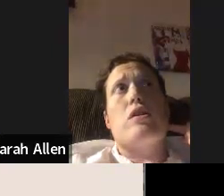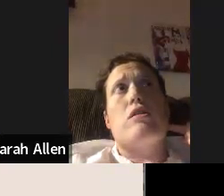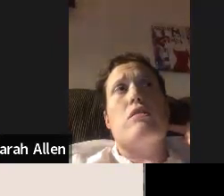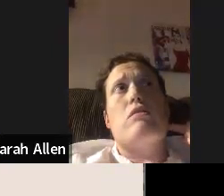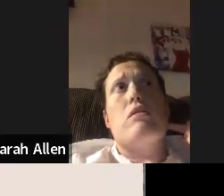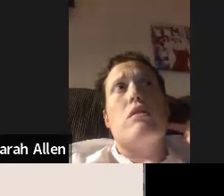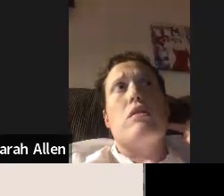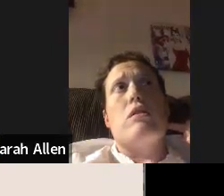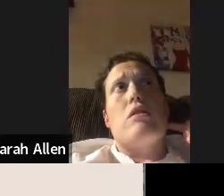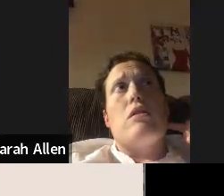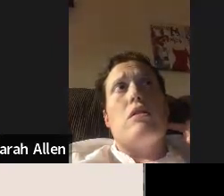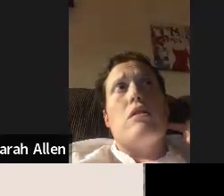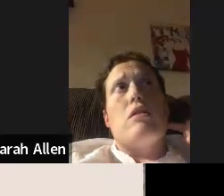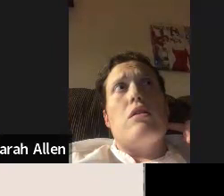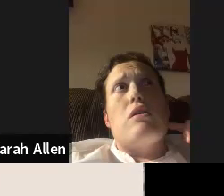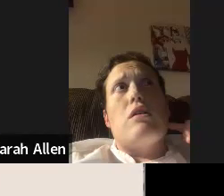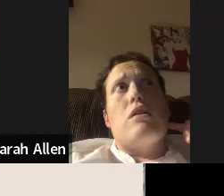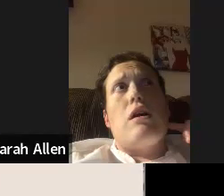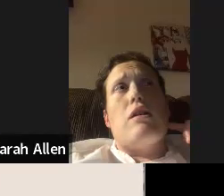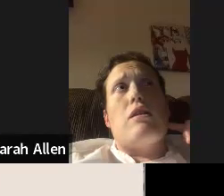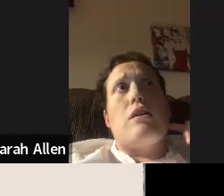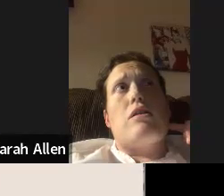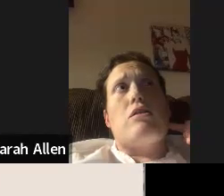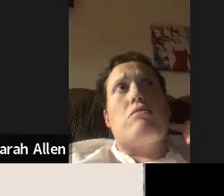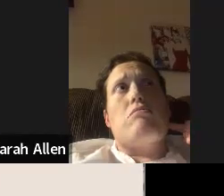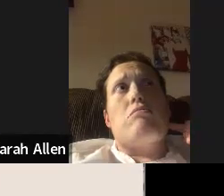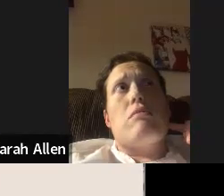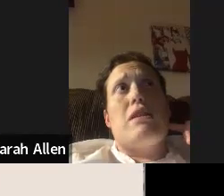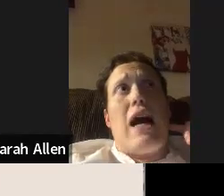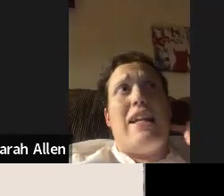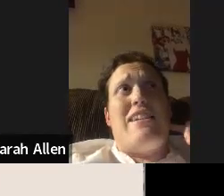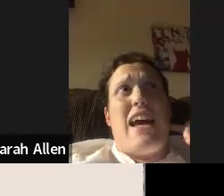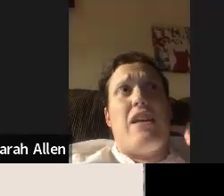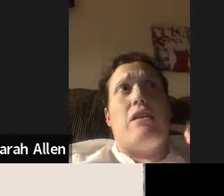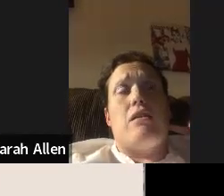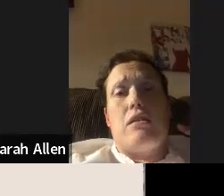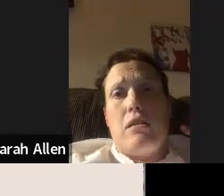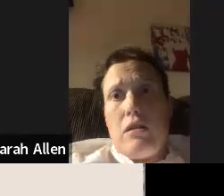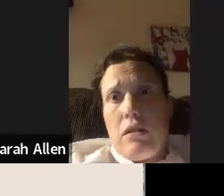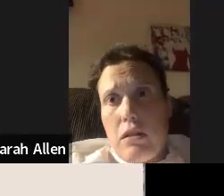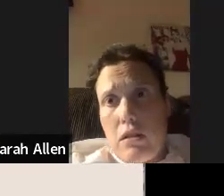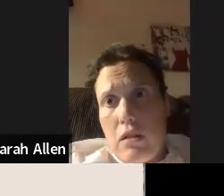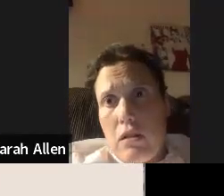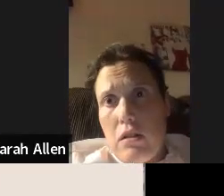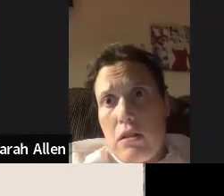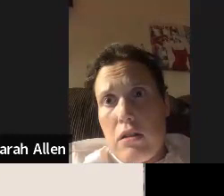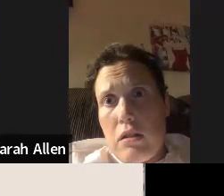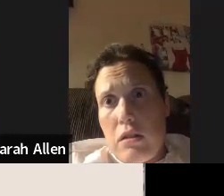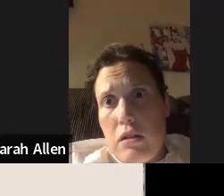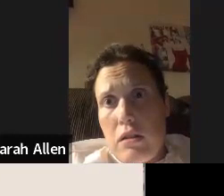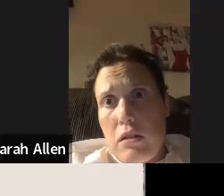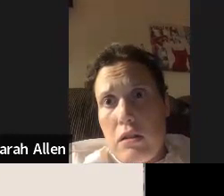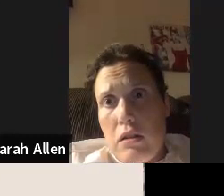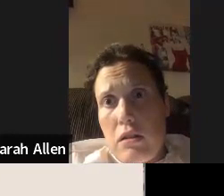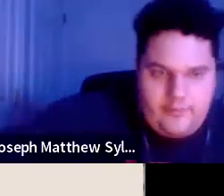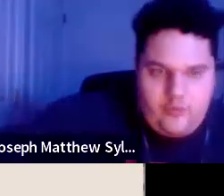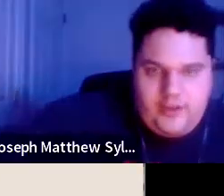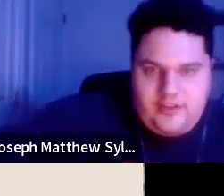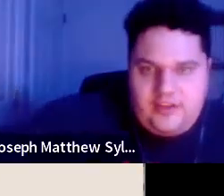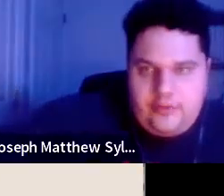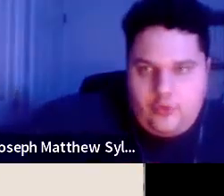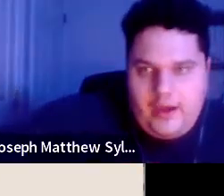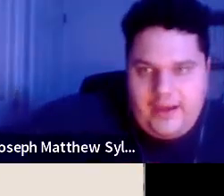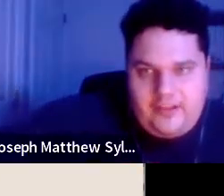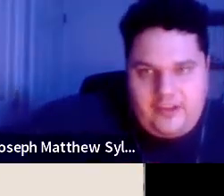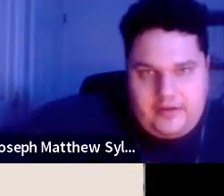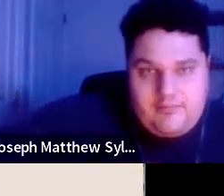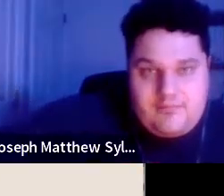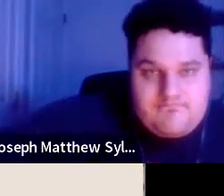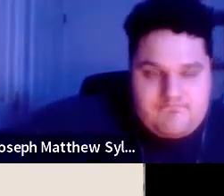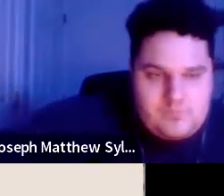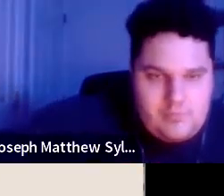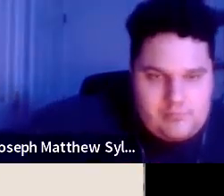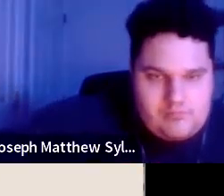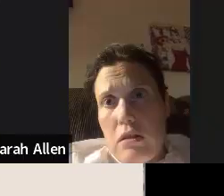: From what year to what year?